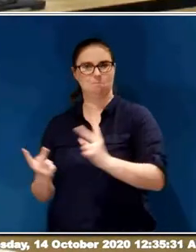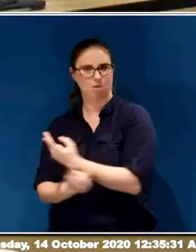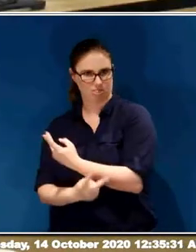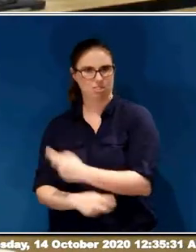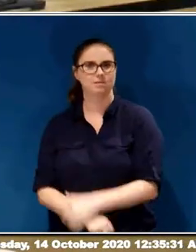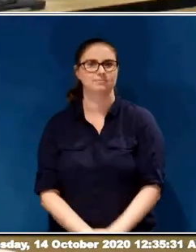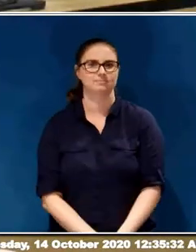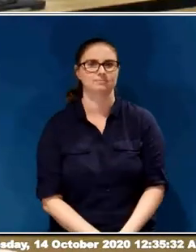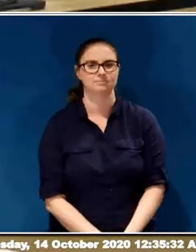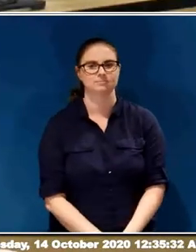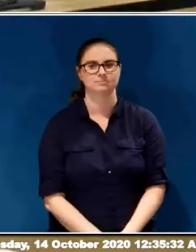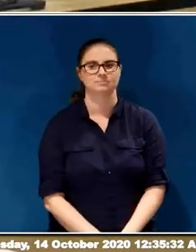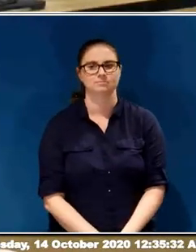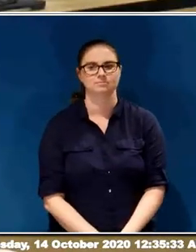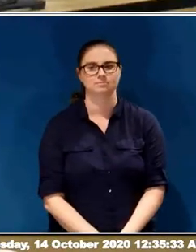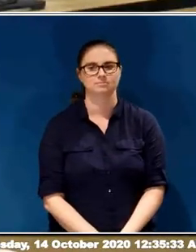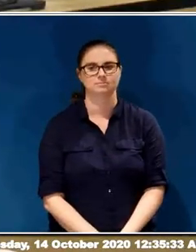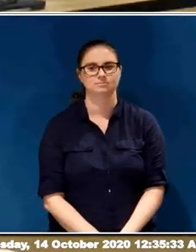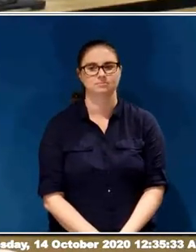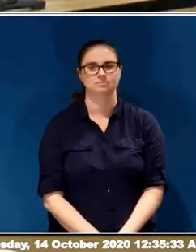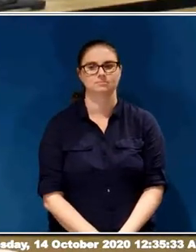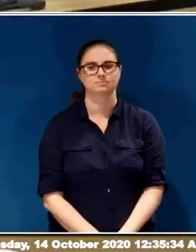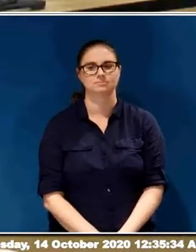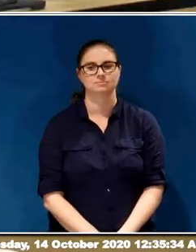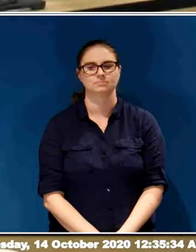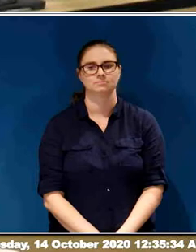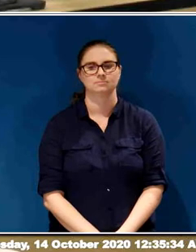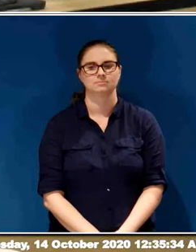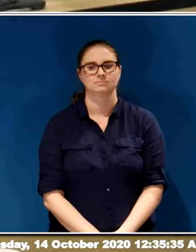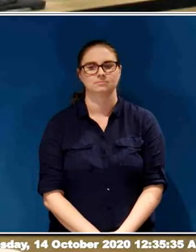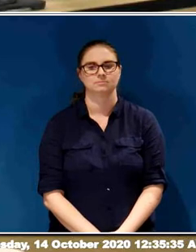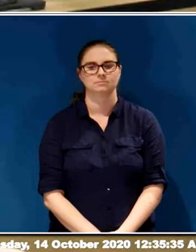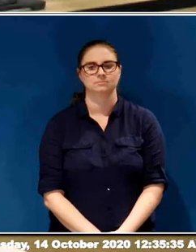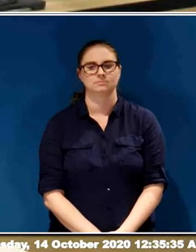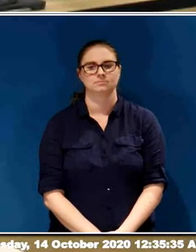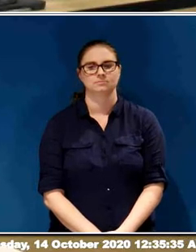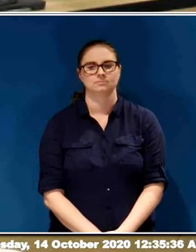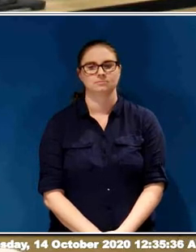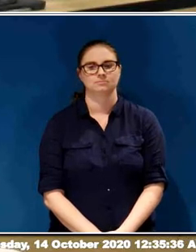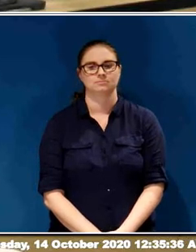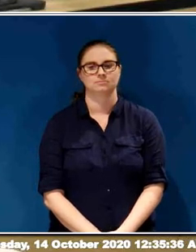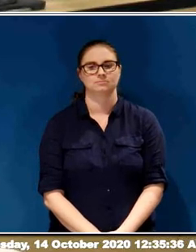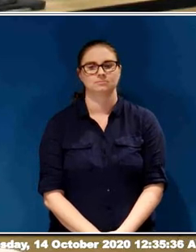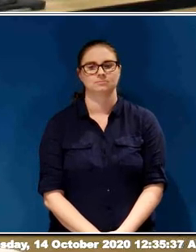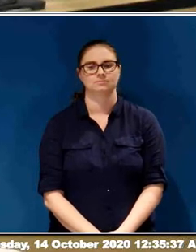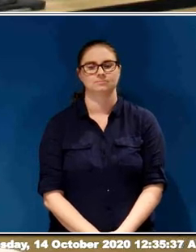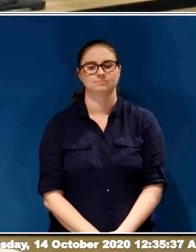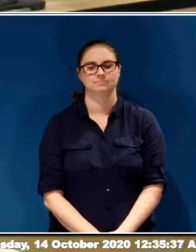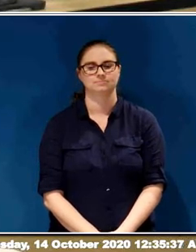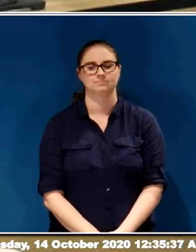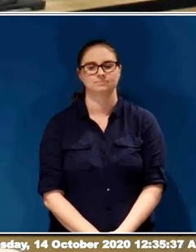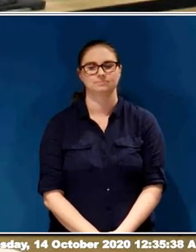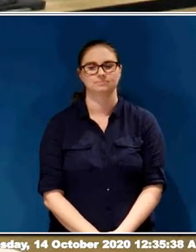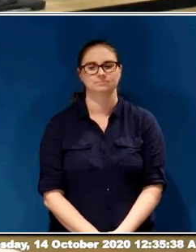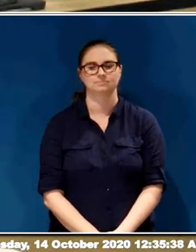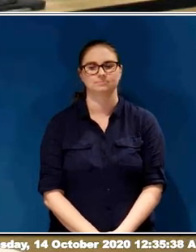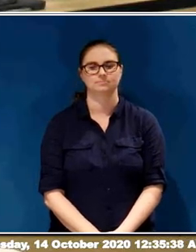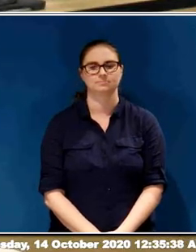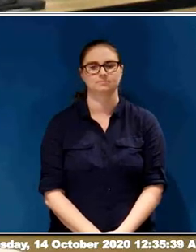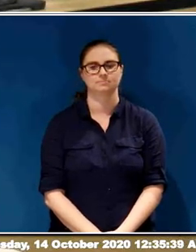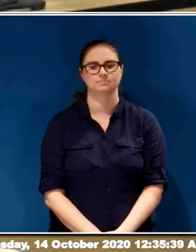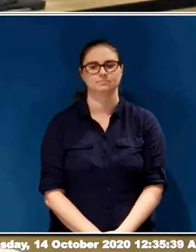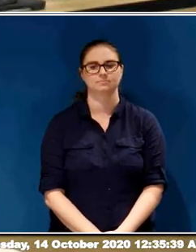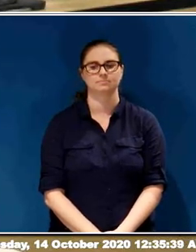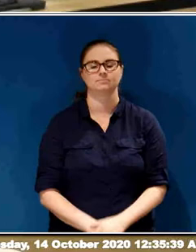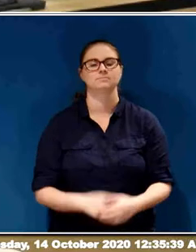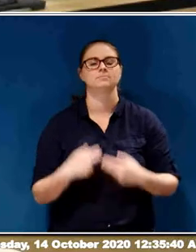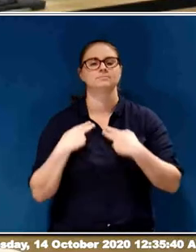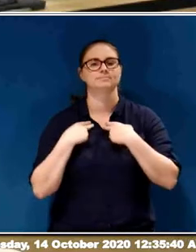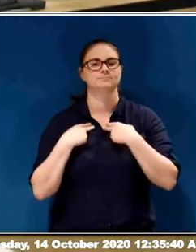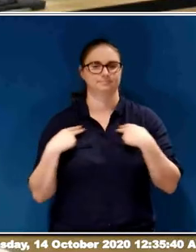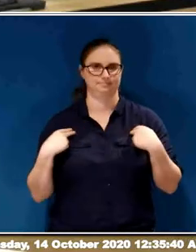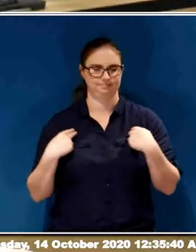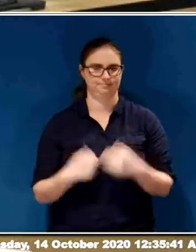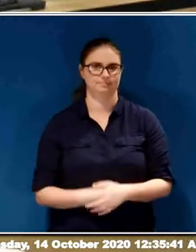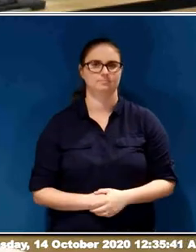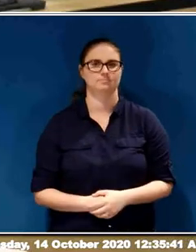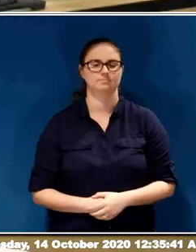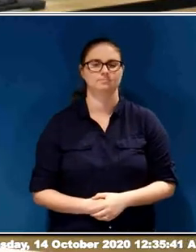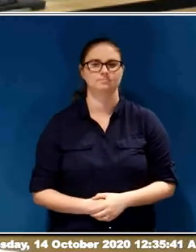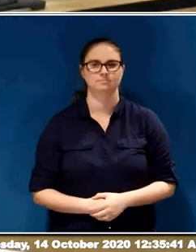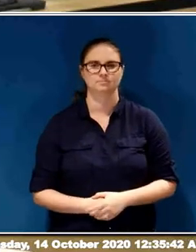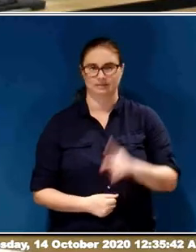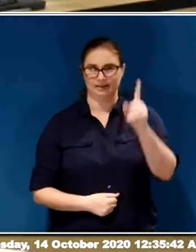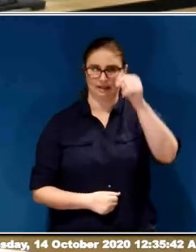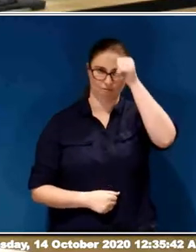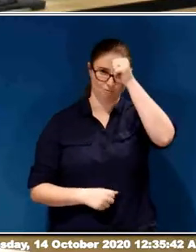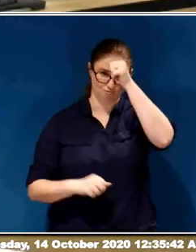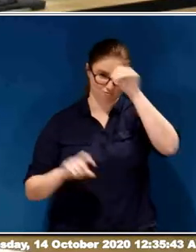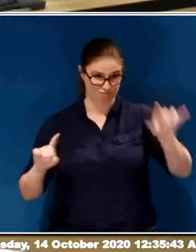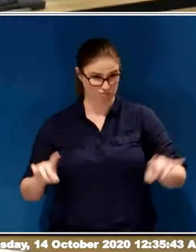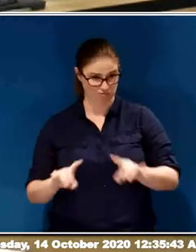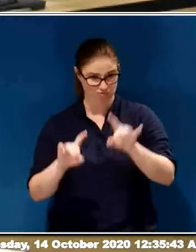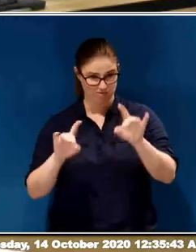Obviously we are aware at a national level there's the DDA which prohibits